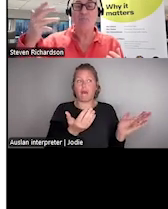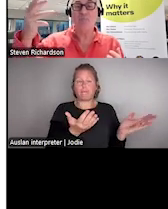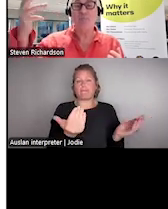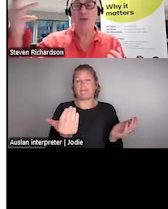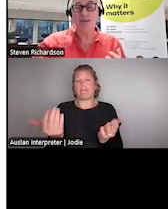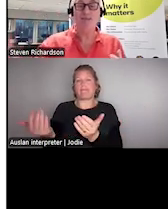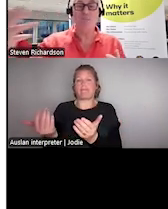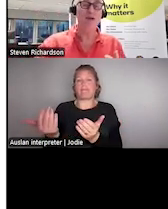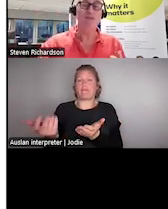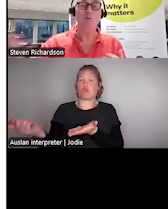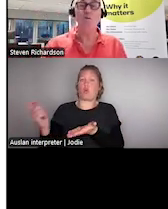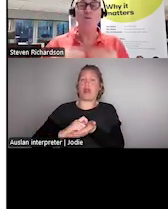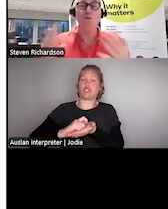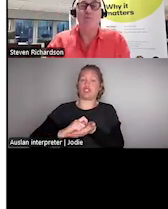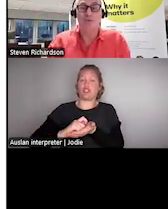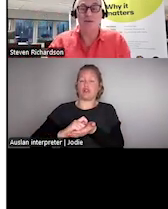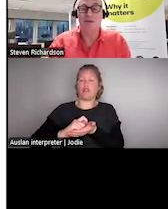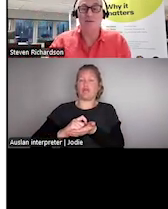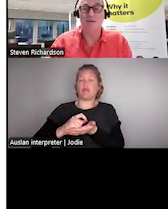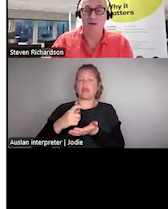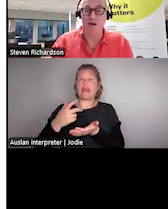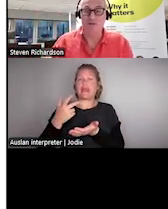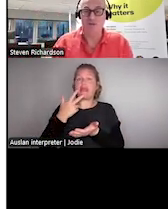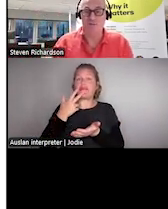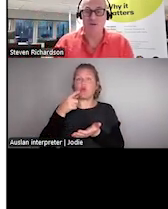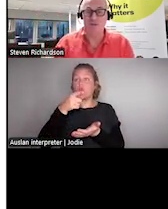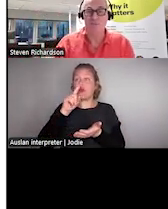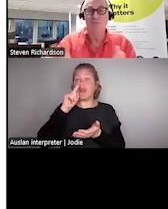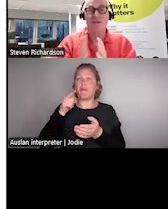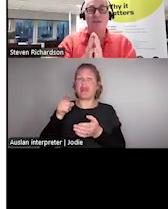and be placed as a placeholder when you cannot be there in a live situation.